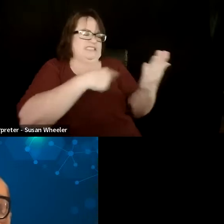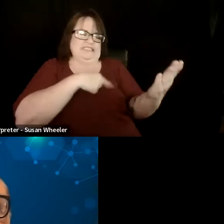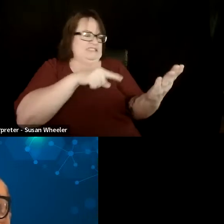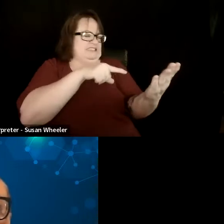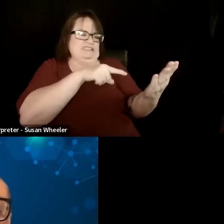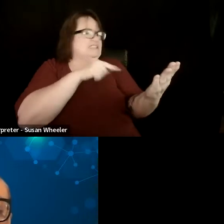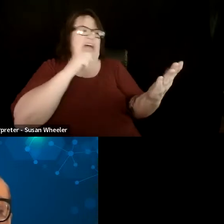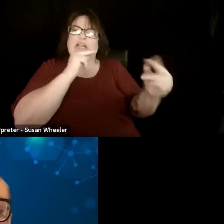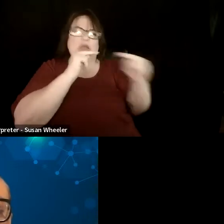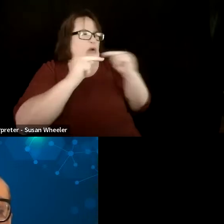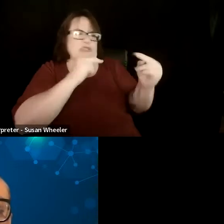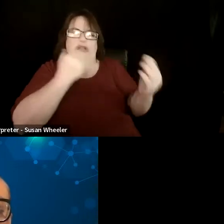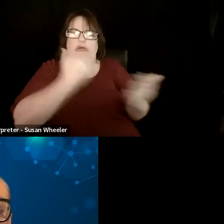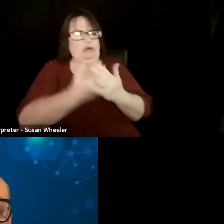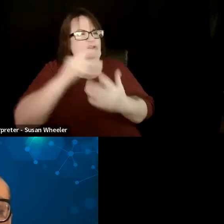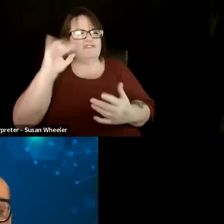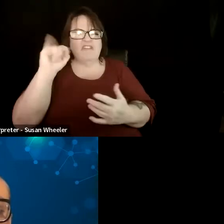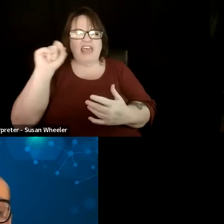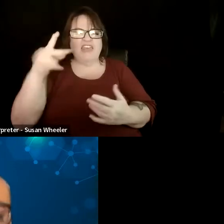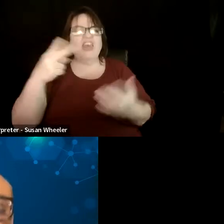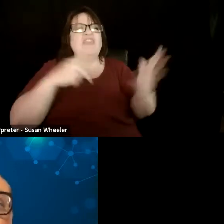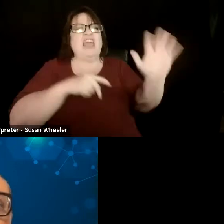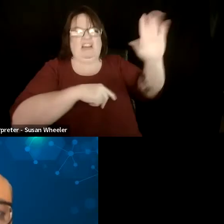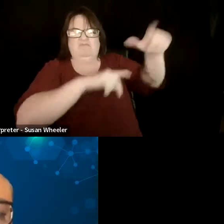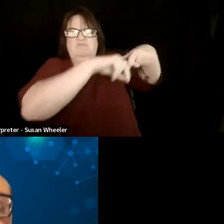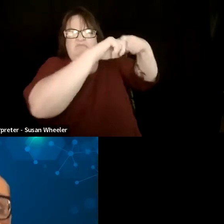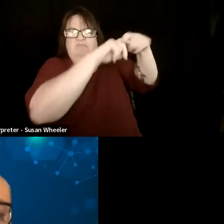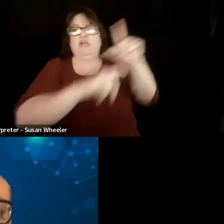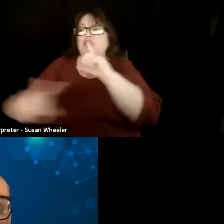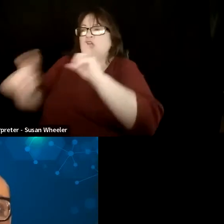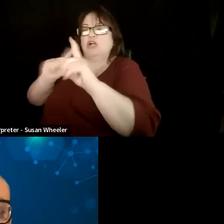of course they can, you know, talk with their representatives who I imagine would be navigating that,